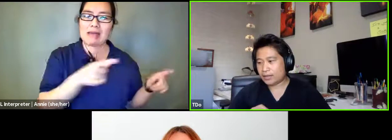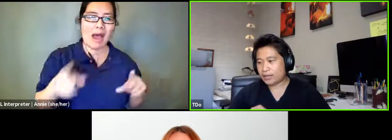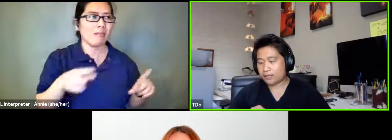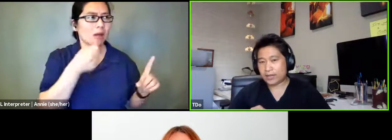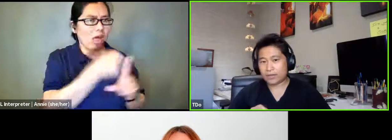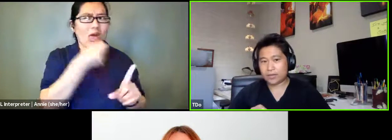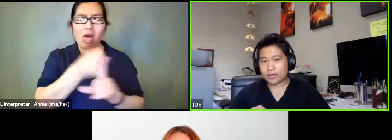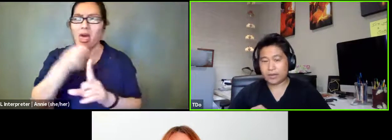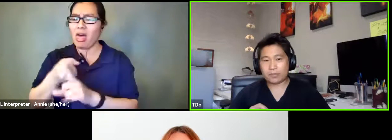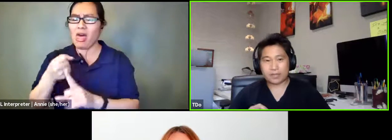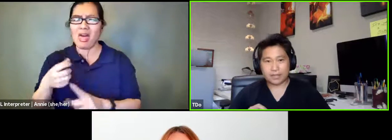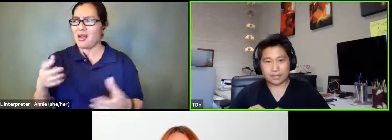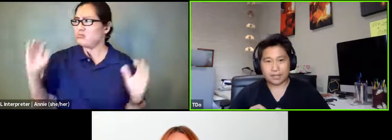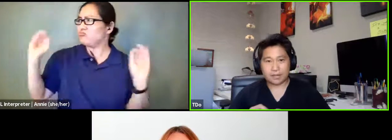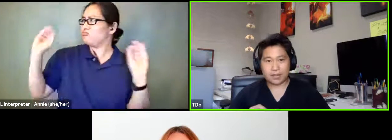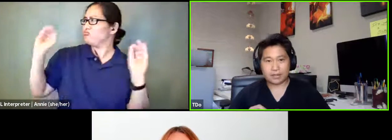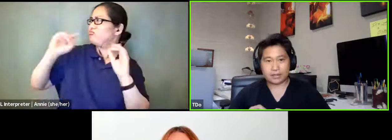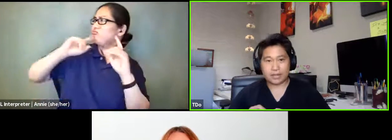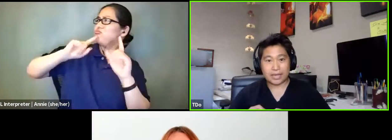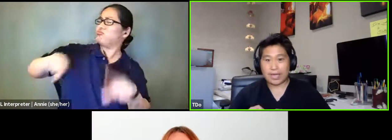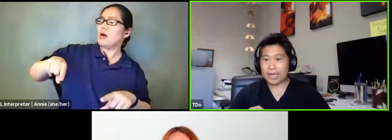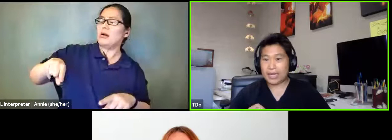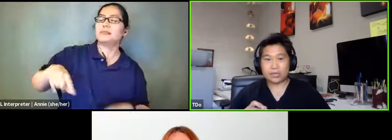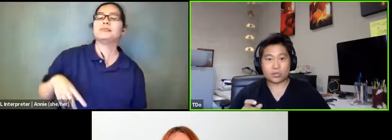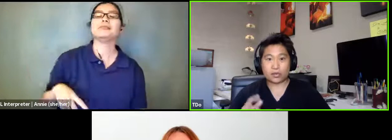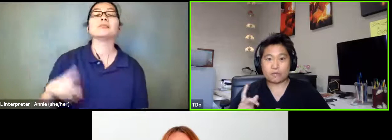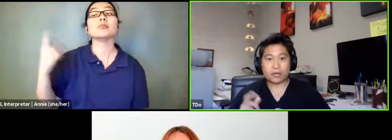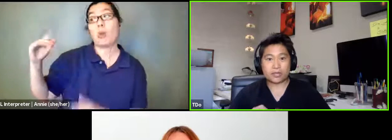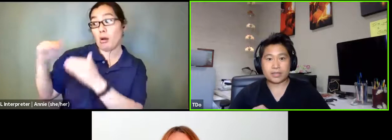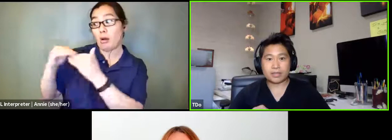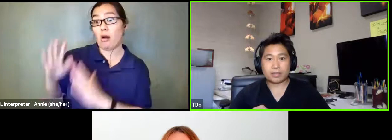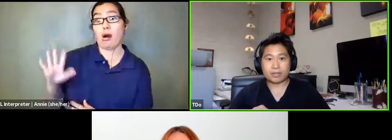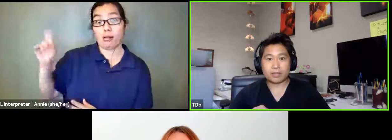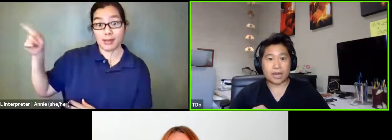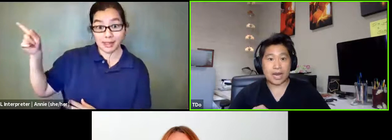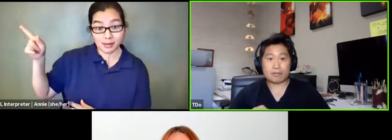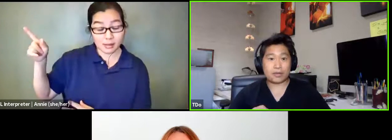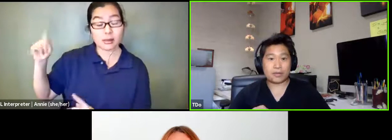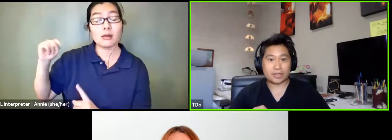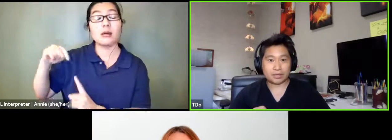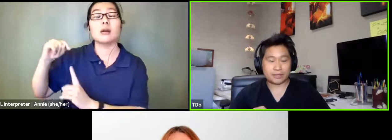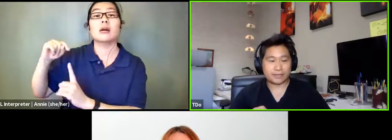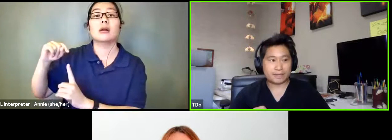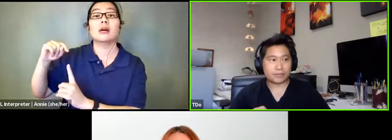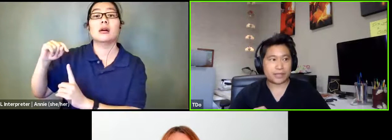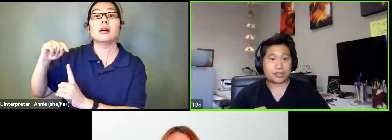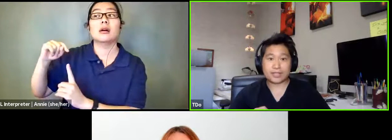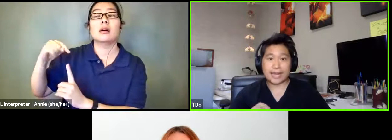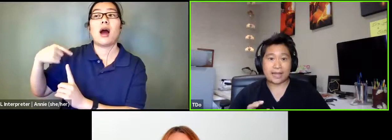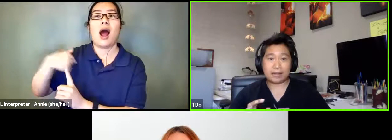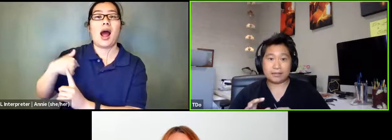colleague of mine who is White-presenting cis male, he reposted what I posted and said hey,